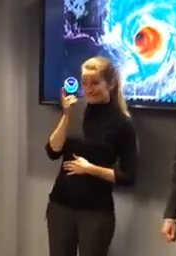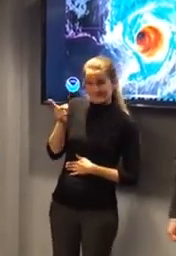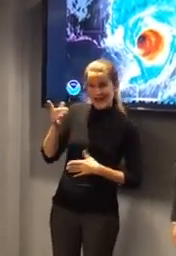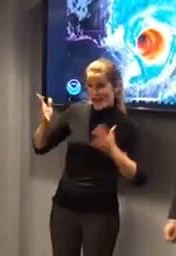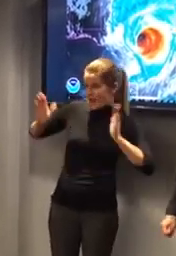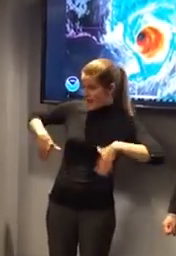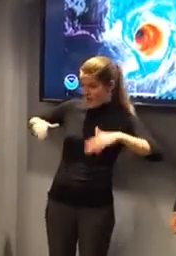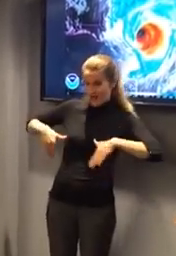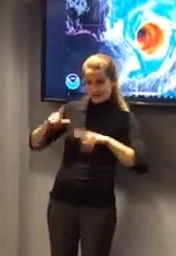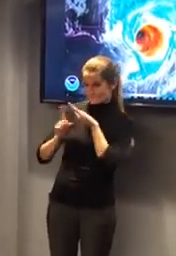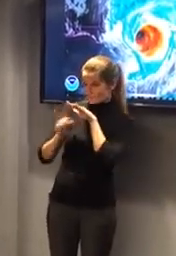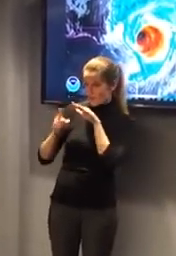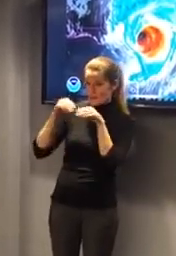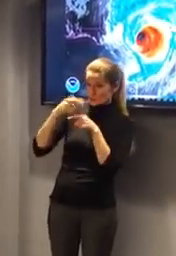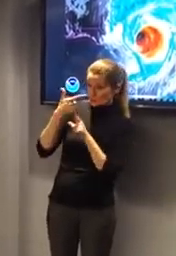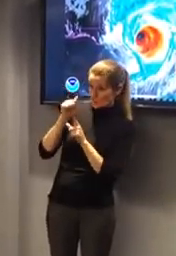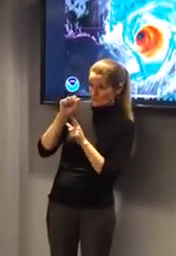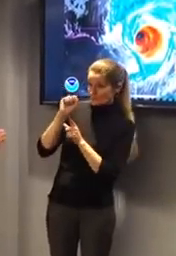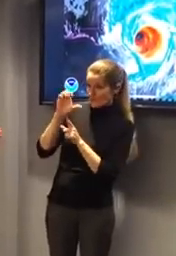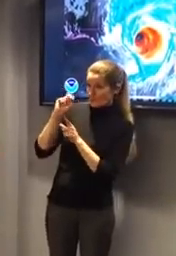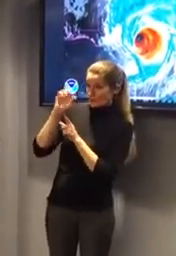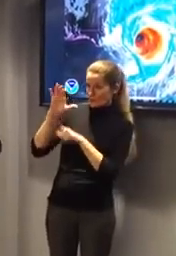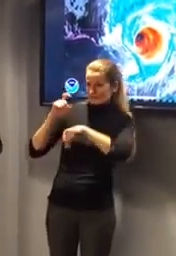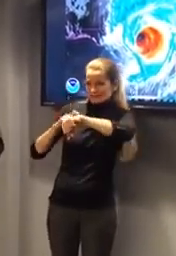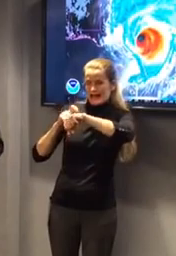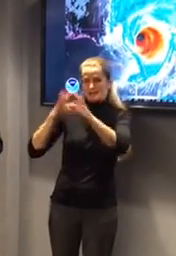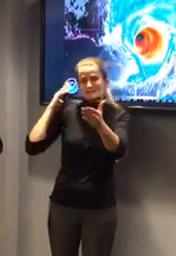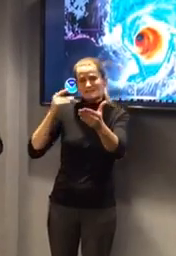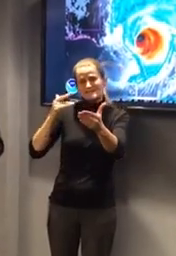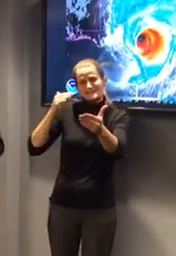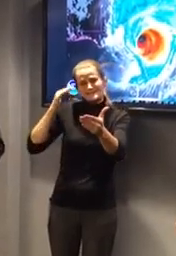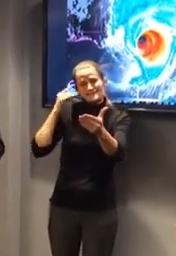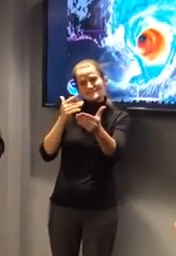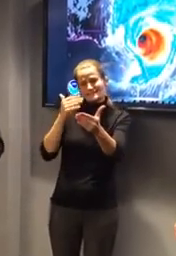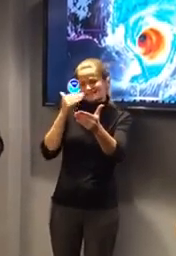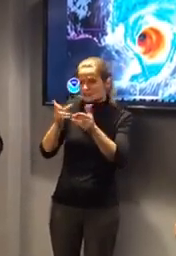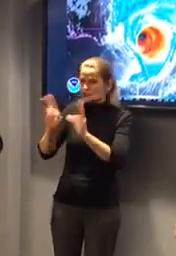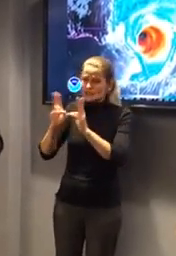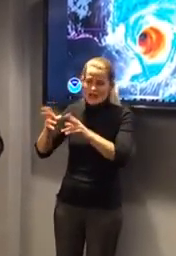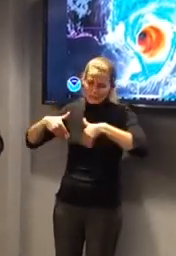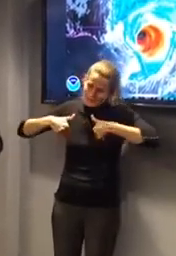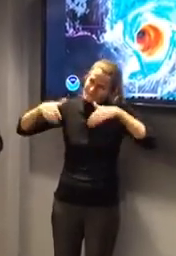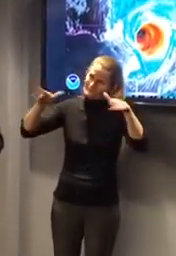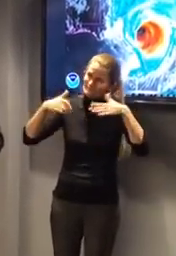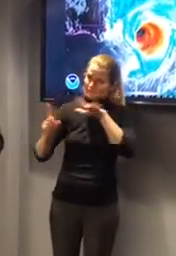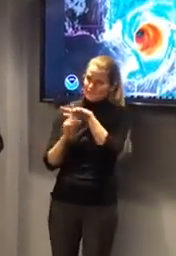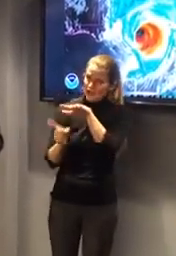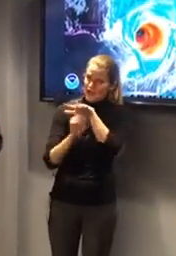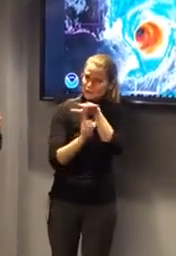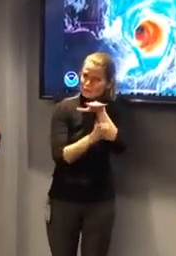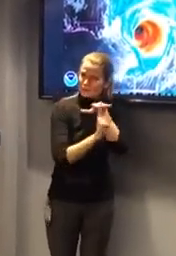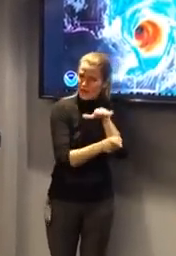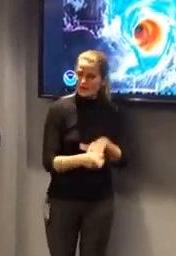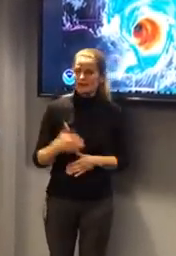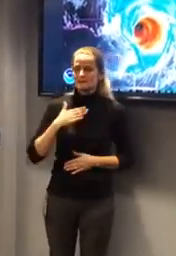You are running out of time. So we need people to do that. If you get that order, please evacuate. Find a safe place. We can replace property.